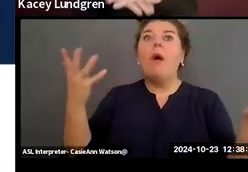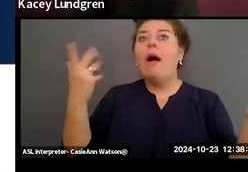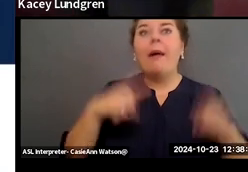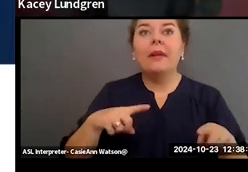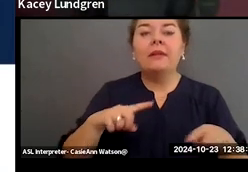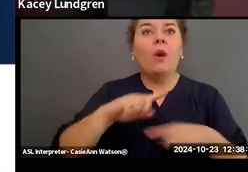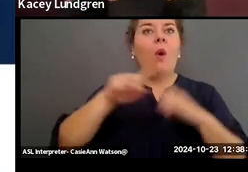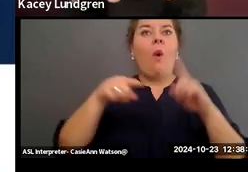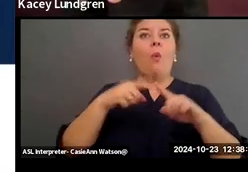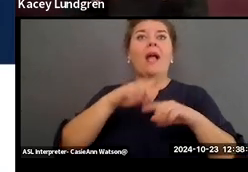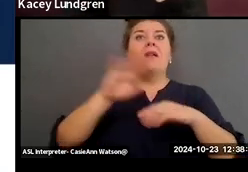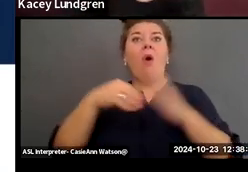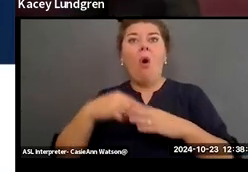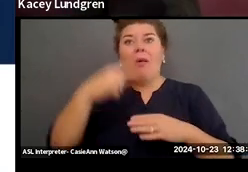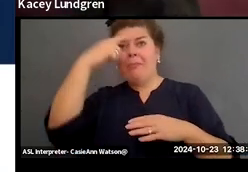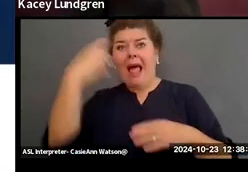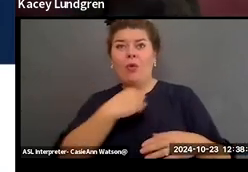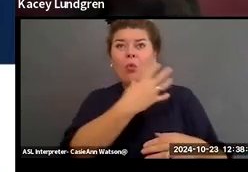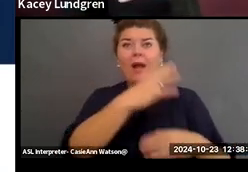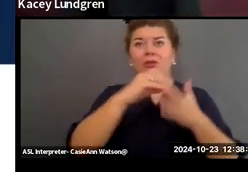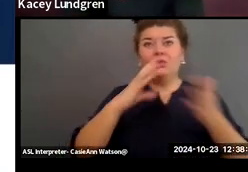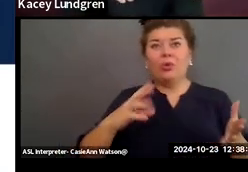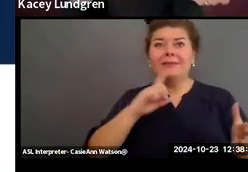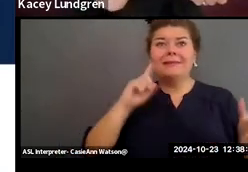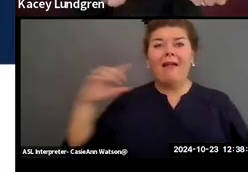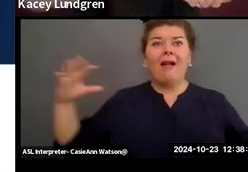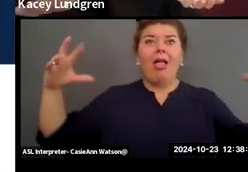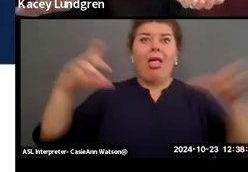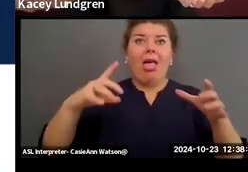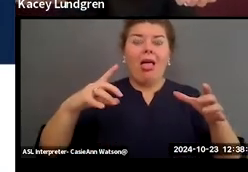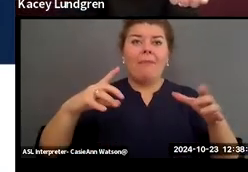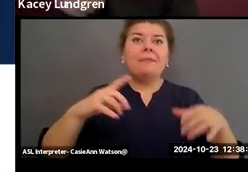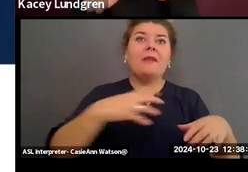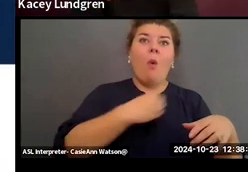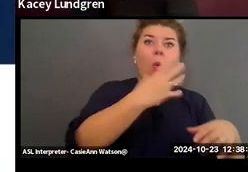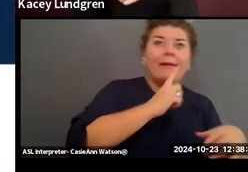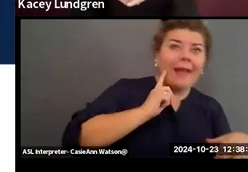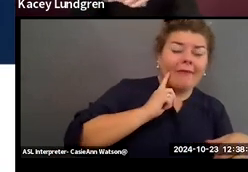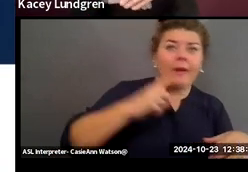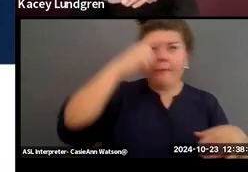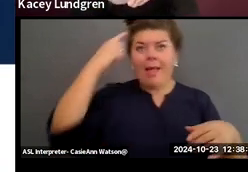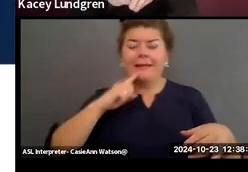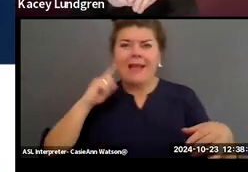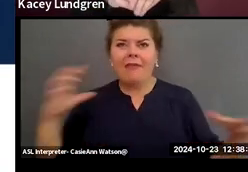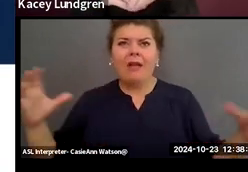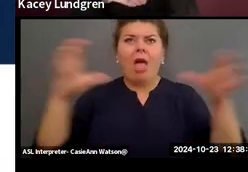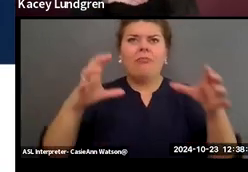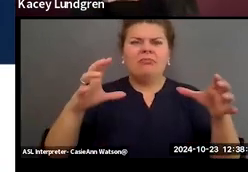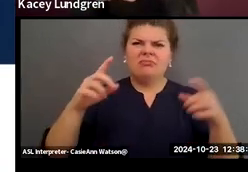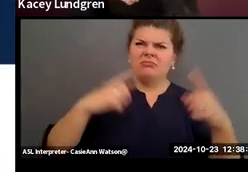When they integrated all the students together, the deaf white and deaf Black students had a hard time understanding each other.